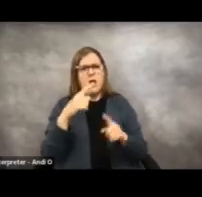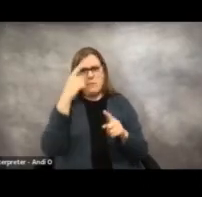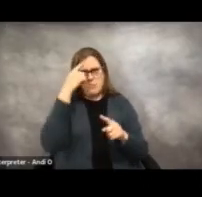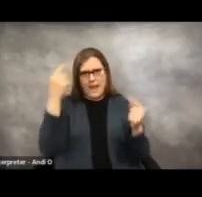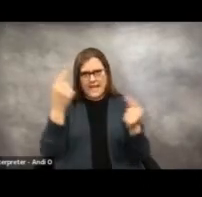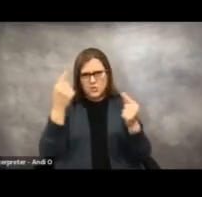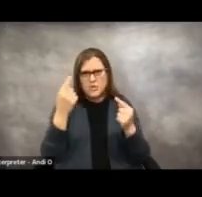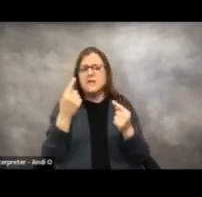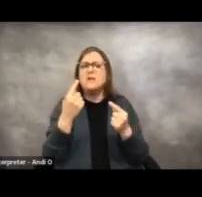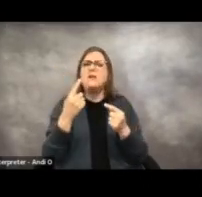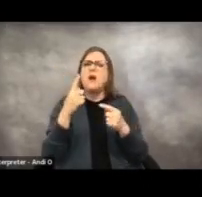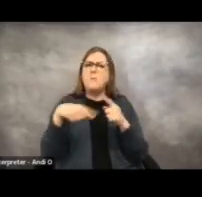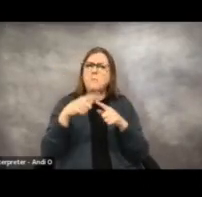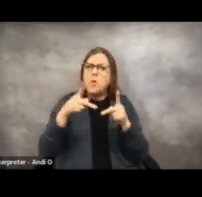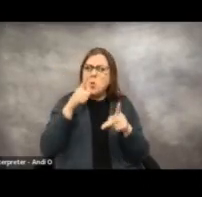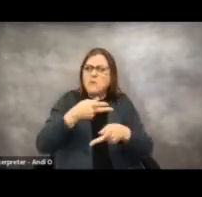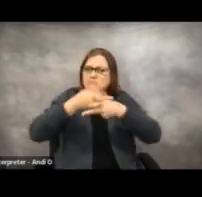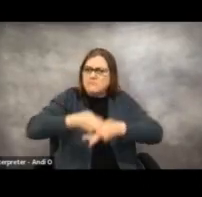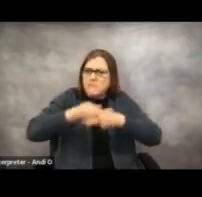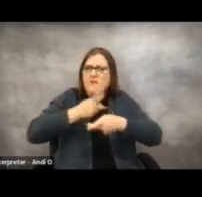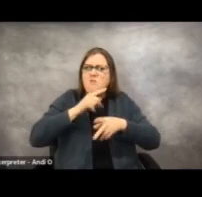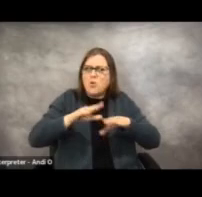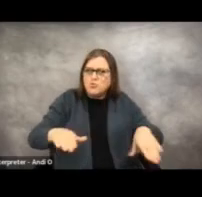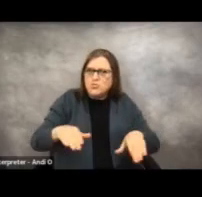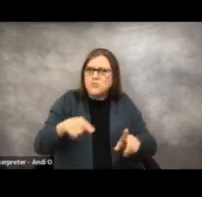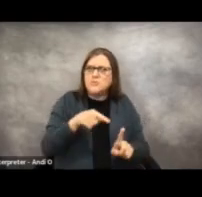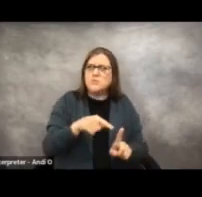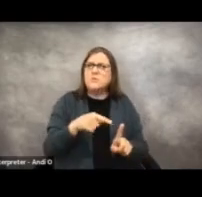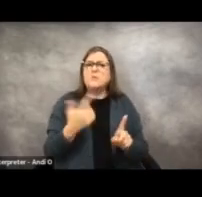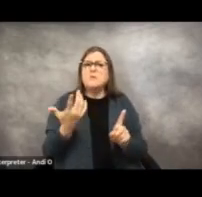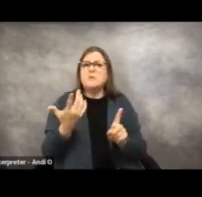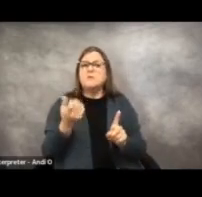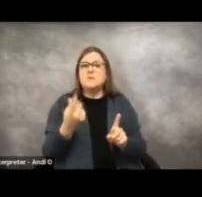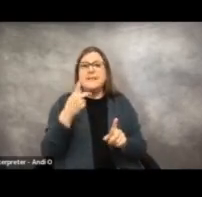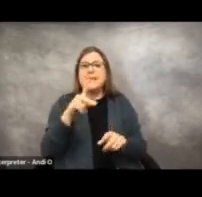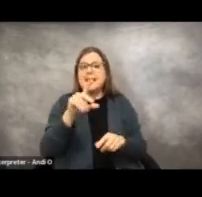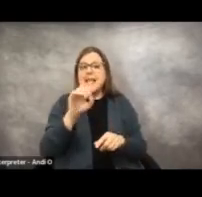involved in the child welfare system. And just to explain a caretaker is the person or